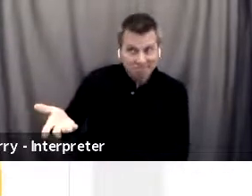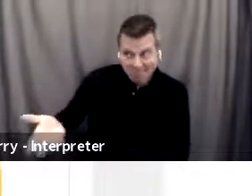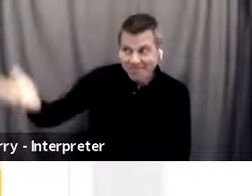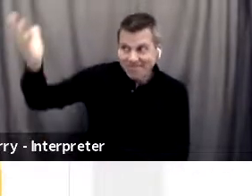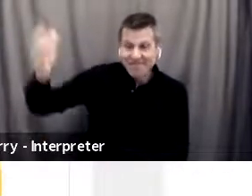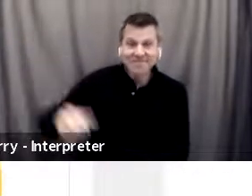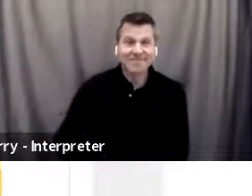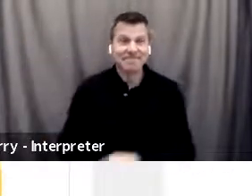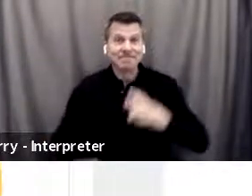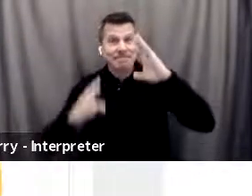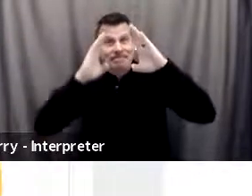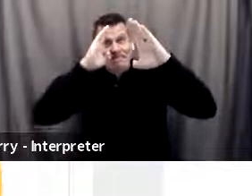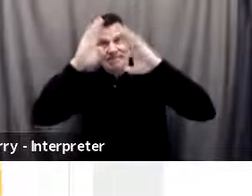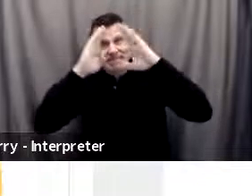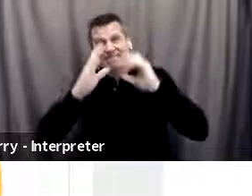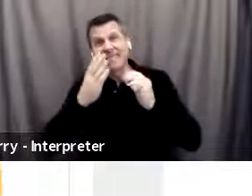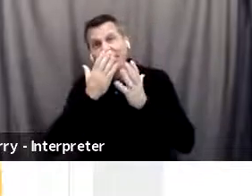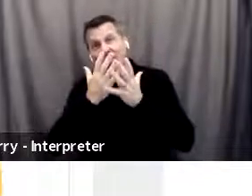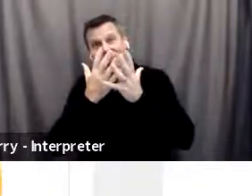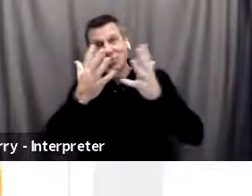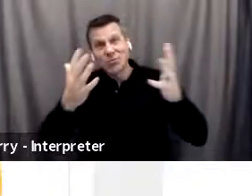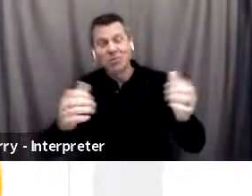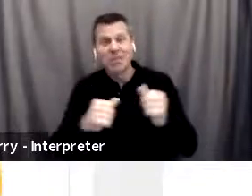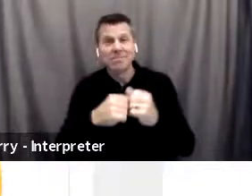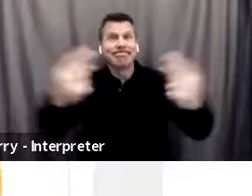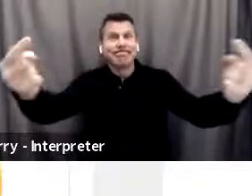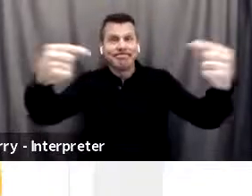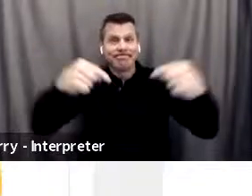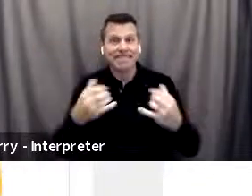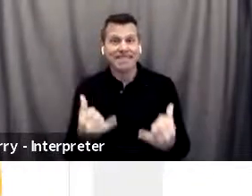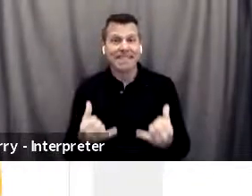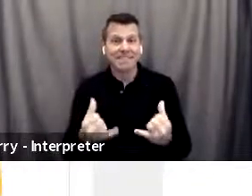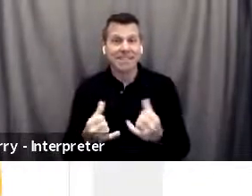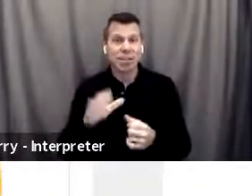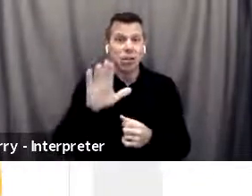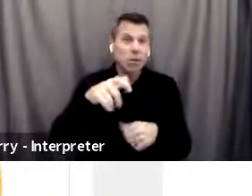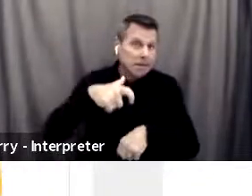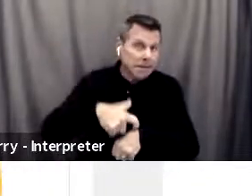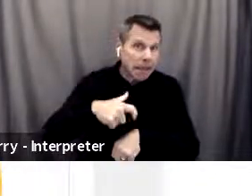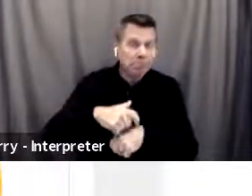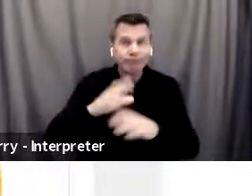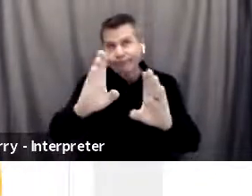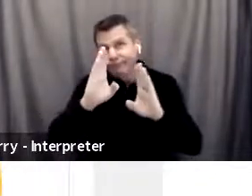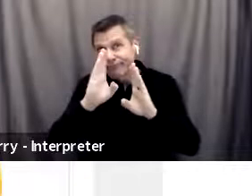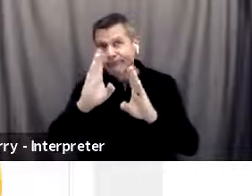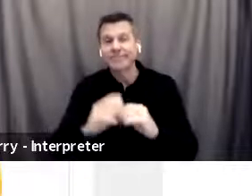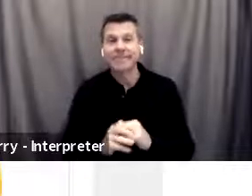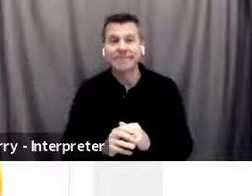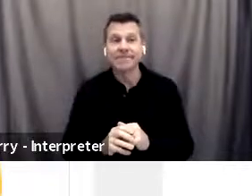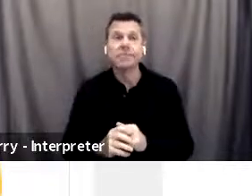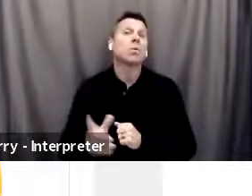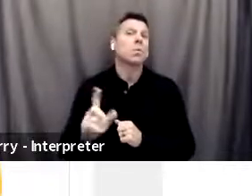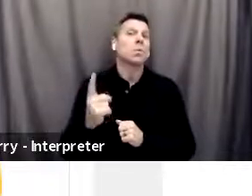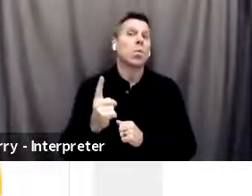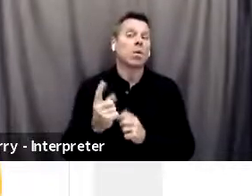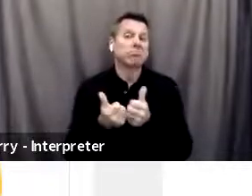Hi, everyone, and thank you so much for coming today and for your time and attention. So one of the major projects under the